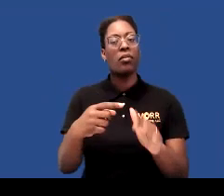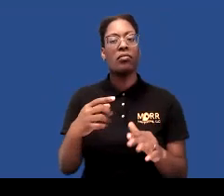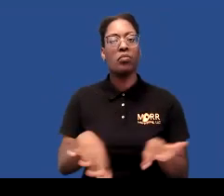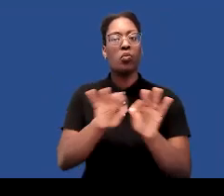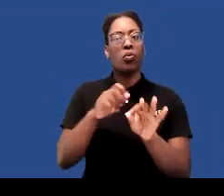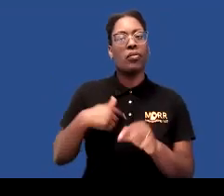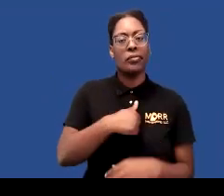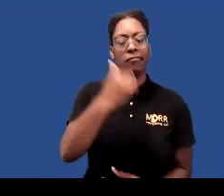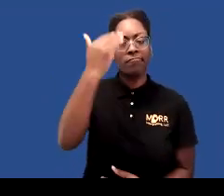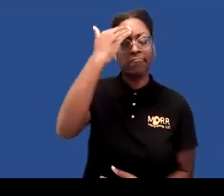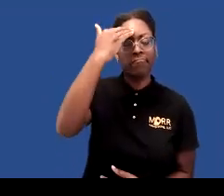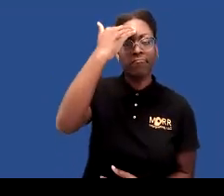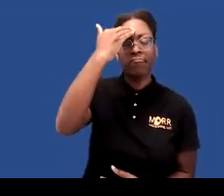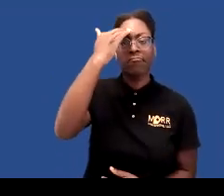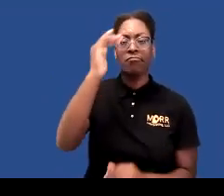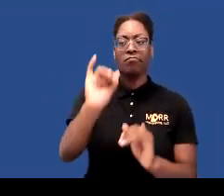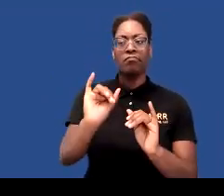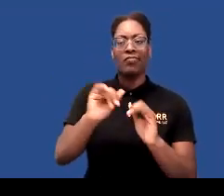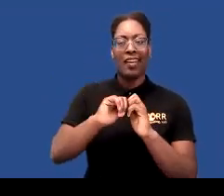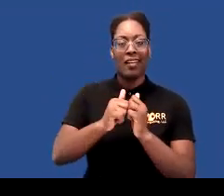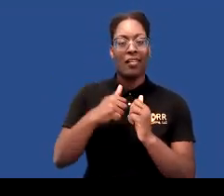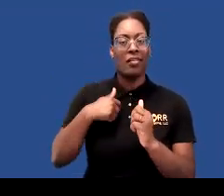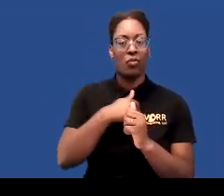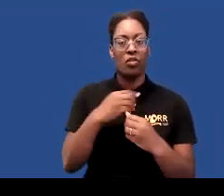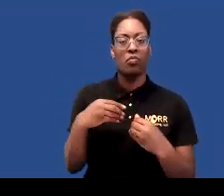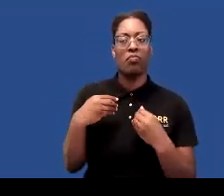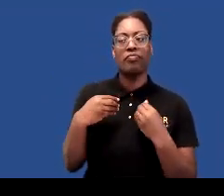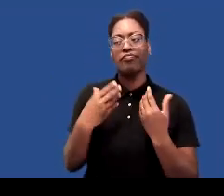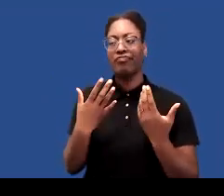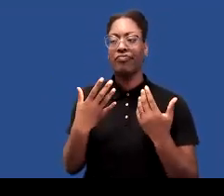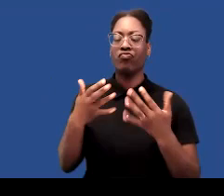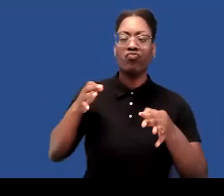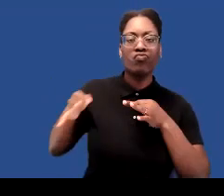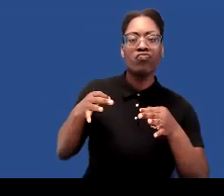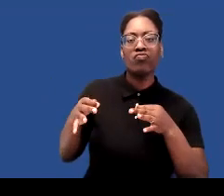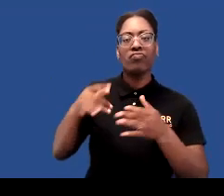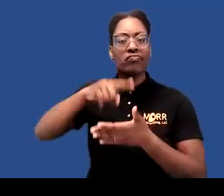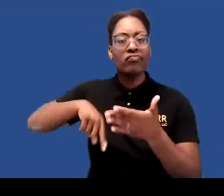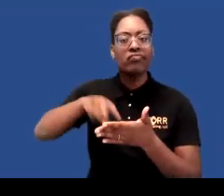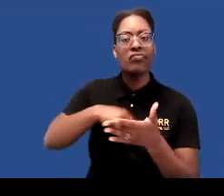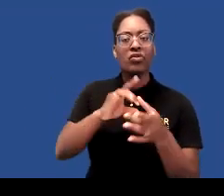about how we present grammar, how we present even certain rules of punctuation.